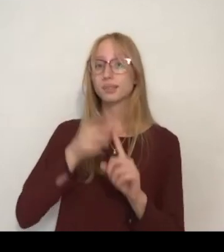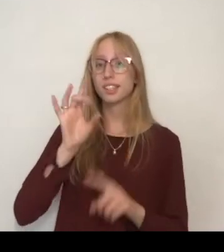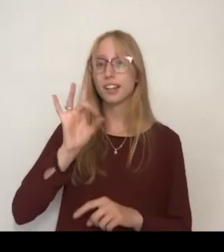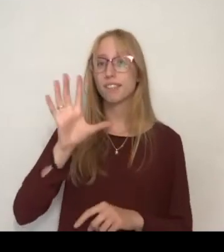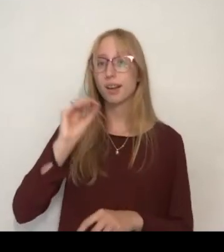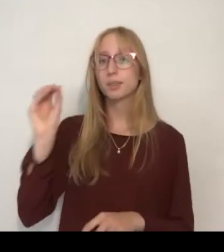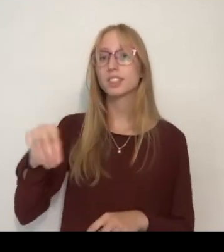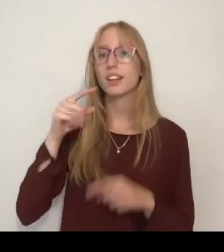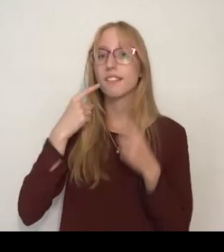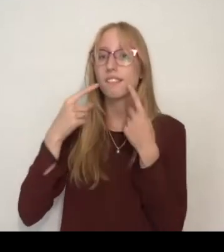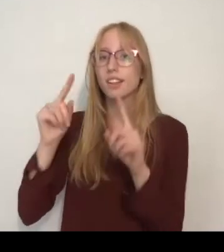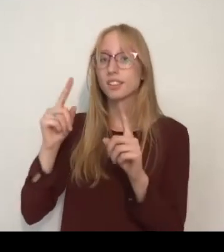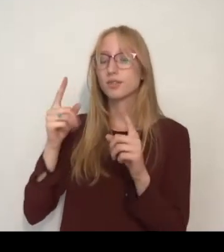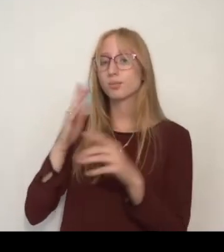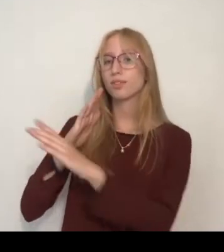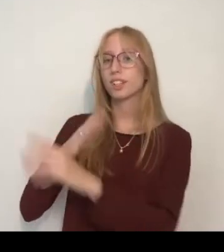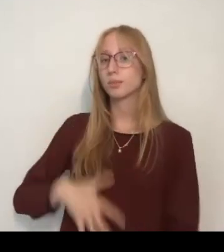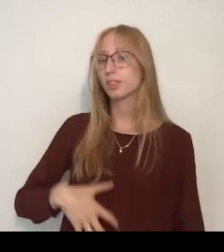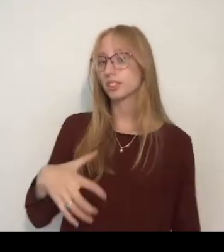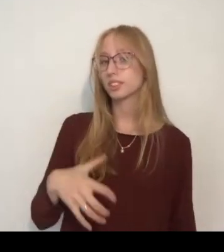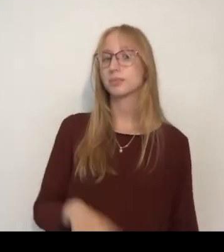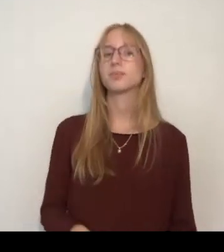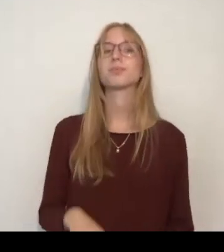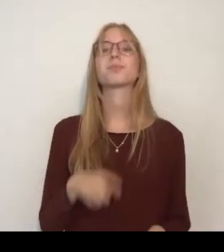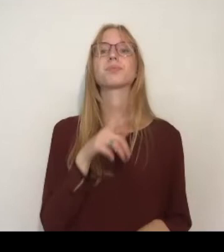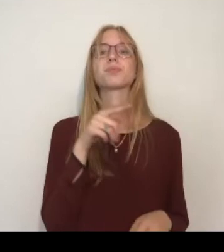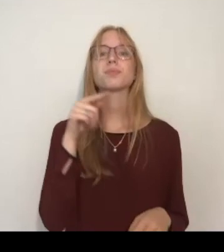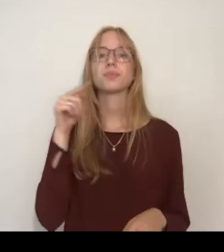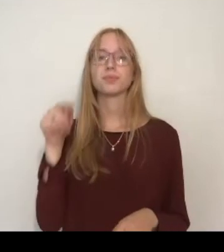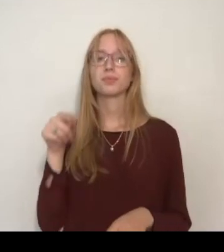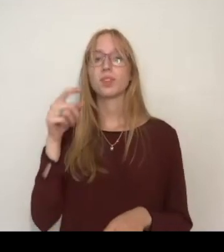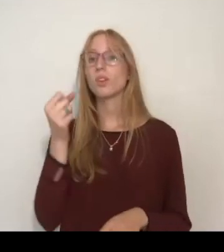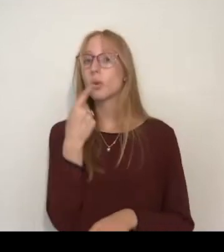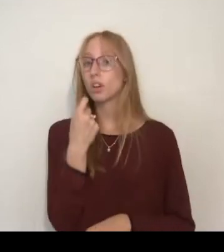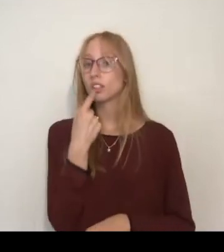Condoms are 85% effective at preventing pregnancy.